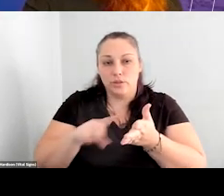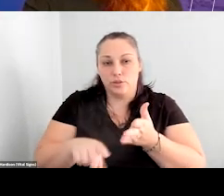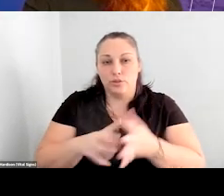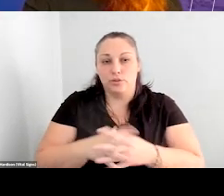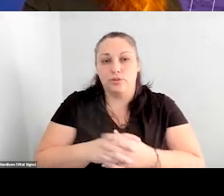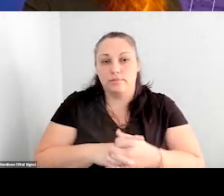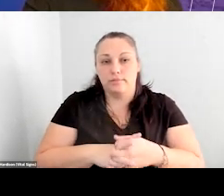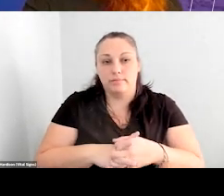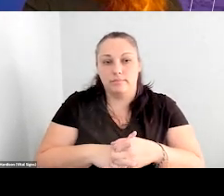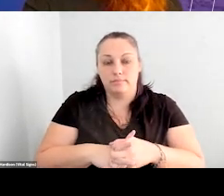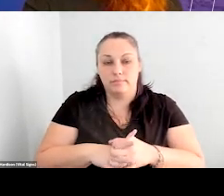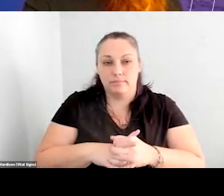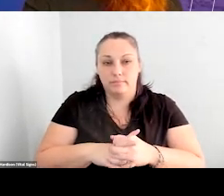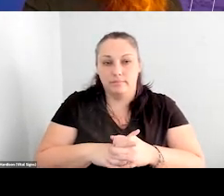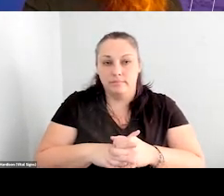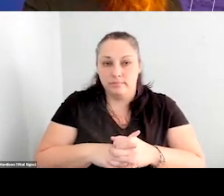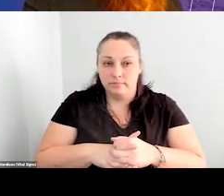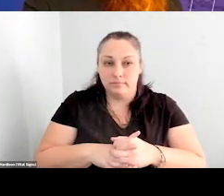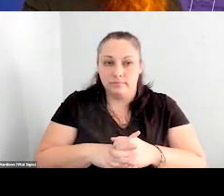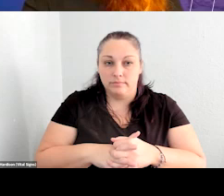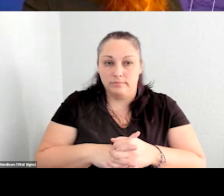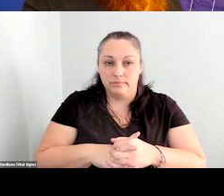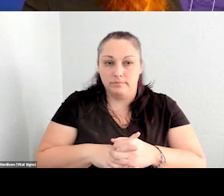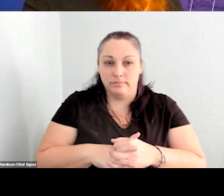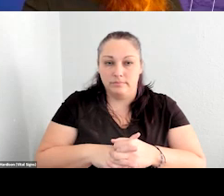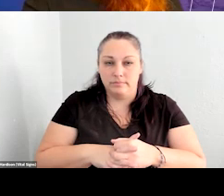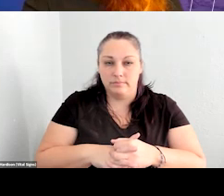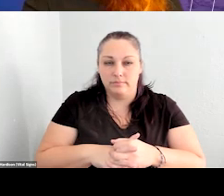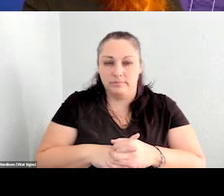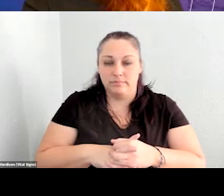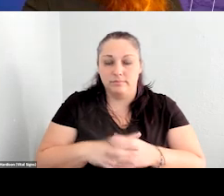of all career-eligible organizations and especially encourages women,